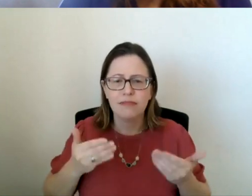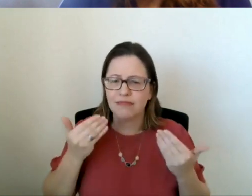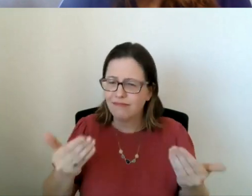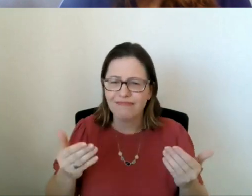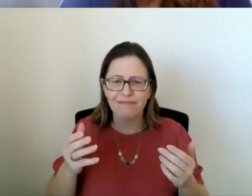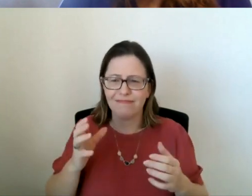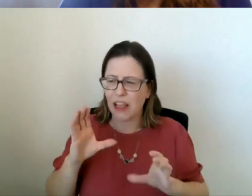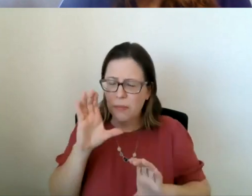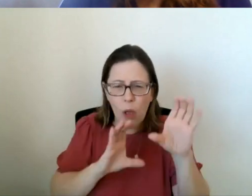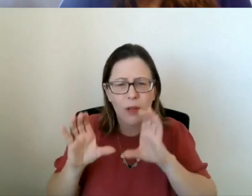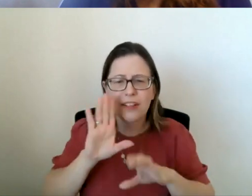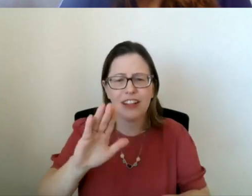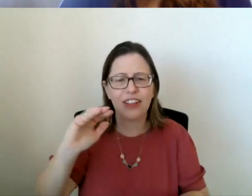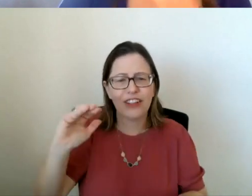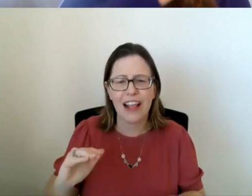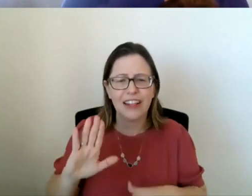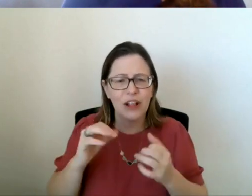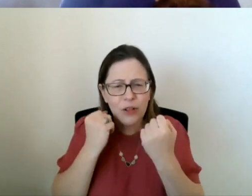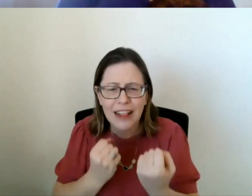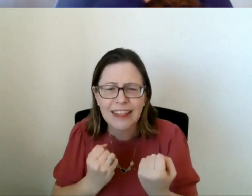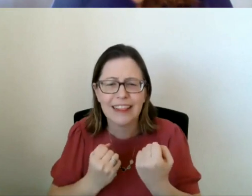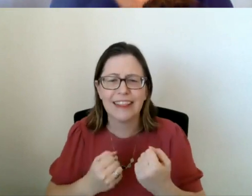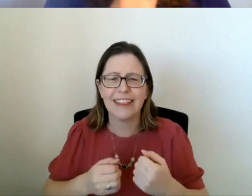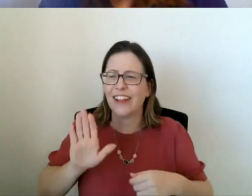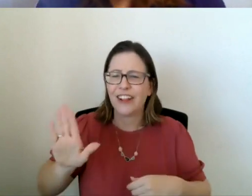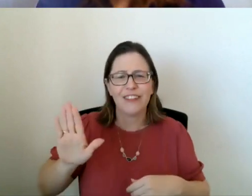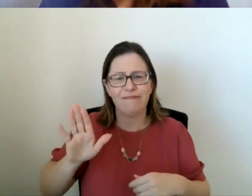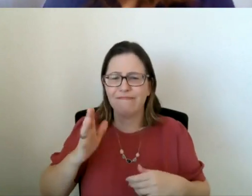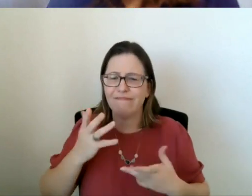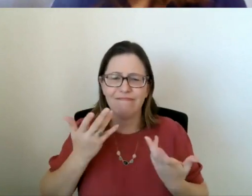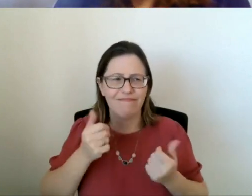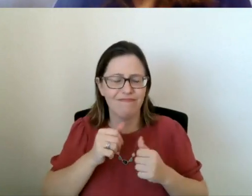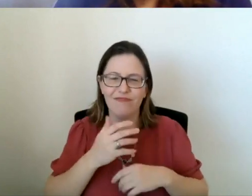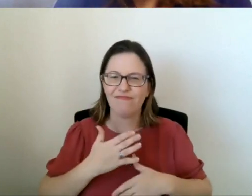Just don't settle for less. Keep looking out for your child. Look for these resources.